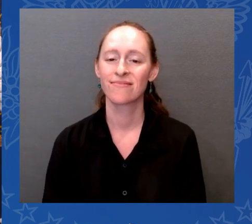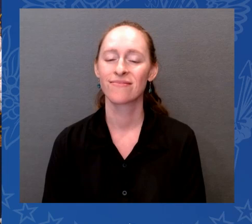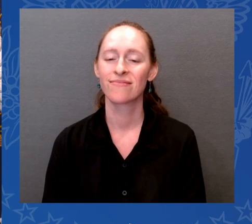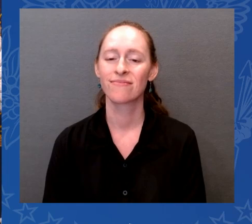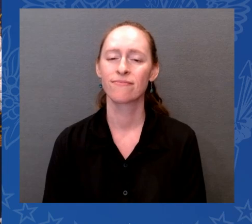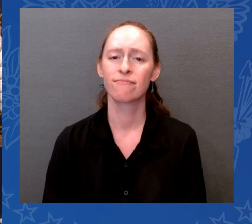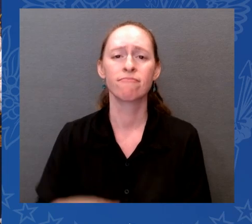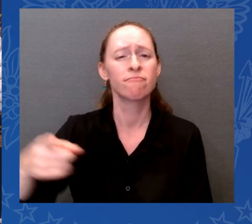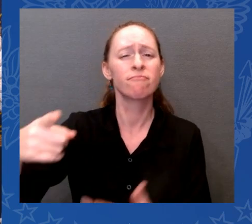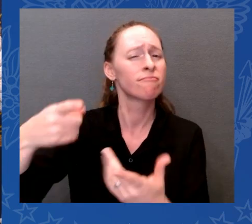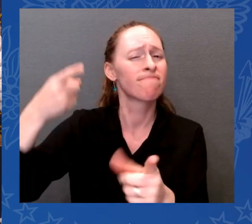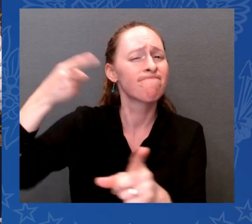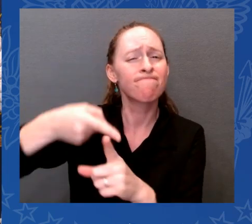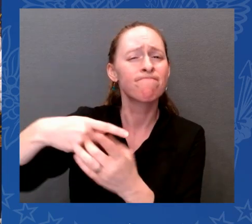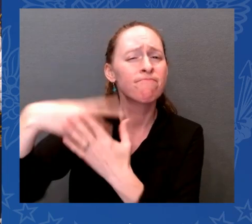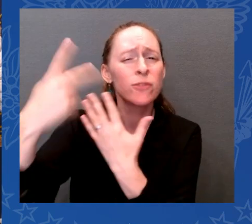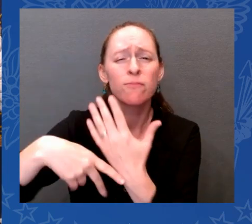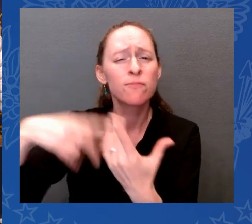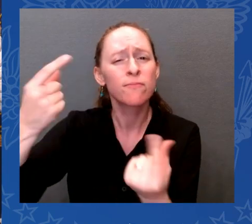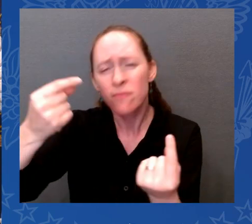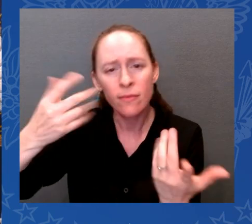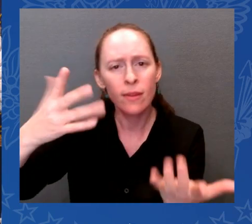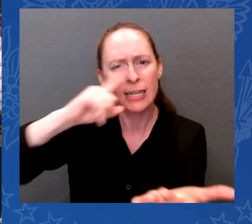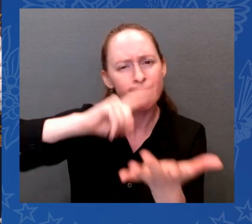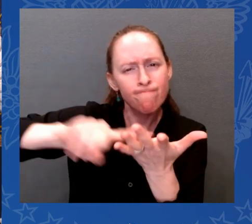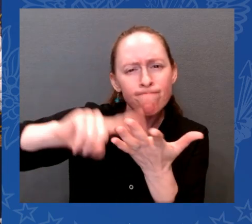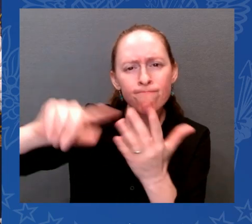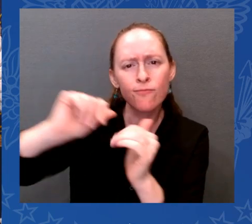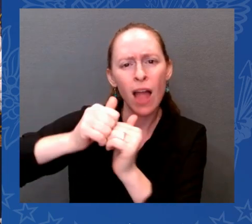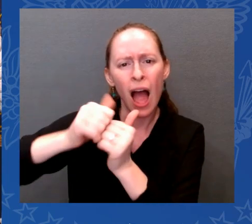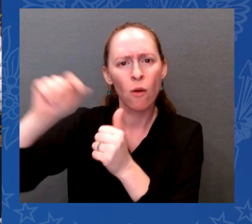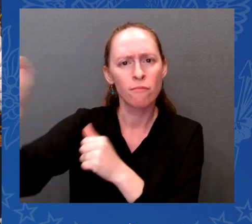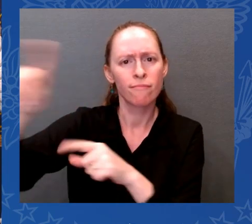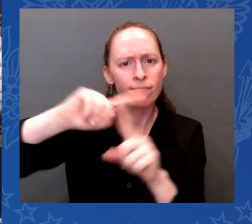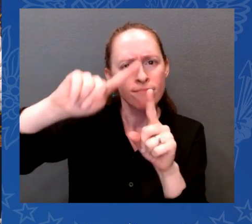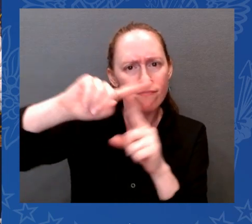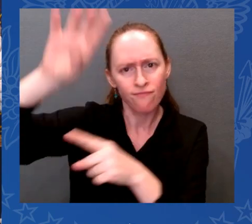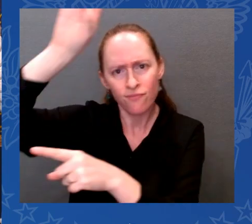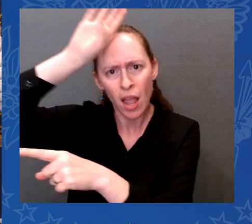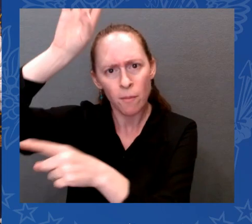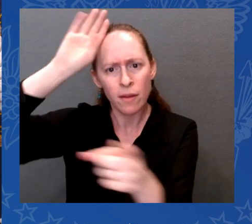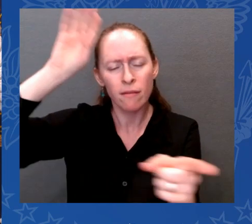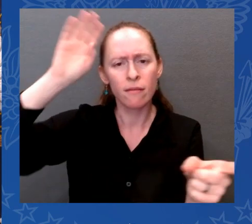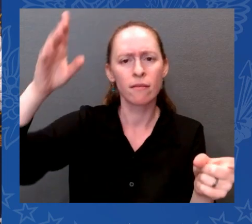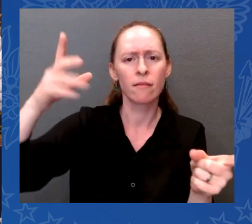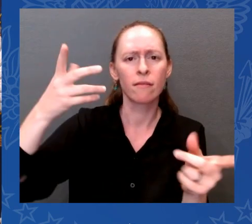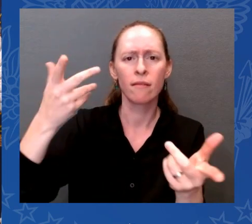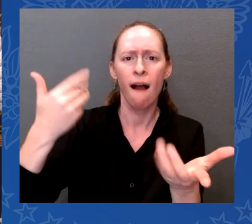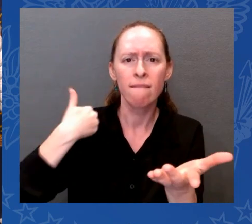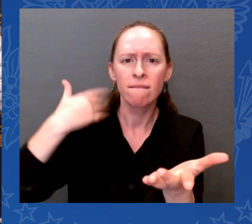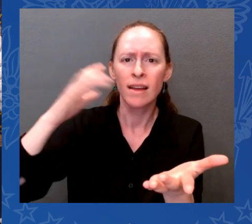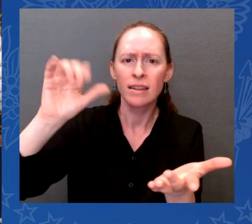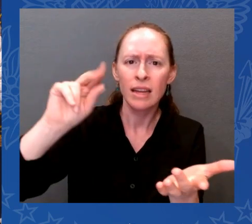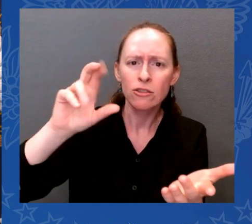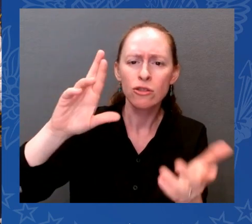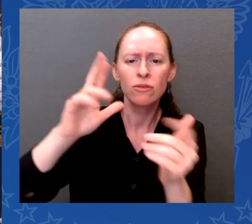We just passed national legislation -- national legislation to deal with the burn pits in Afghanistan and Iraq, and --